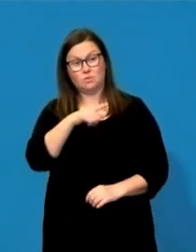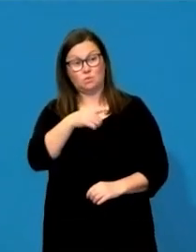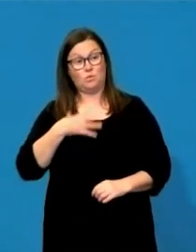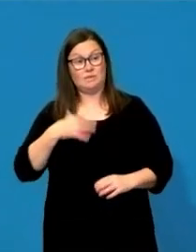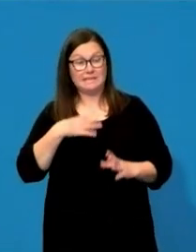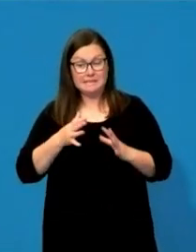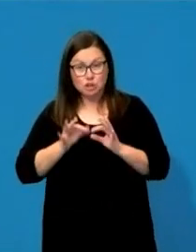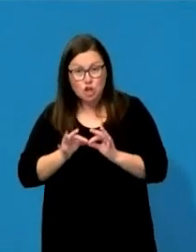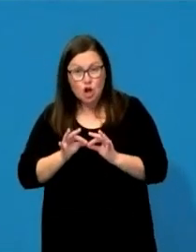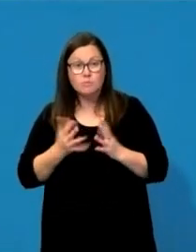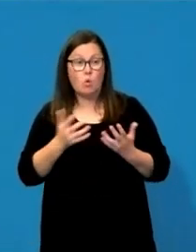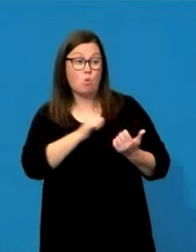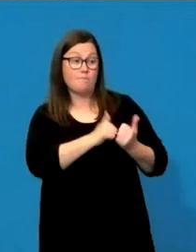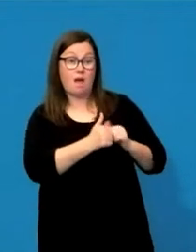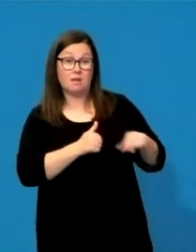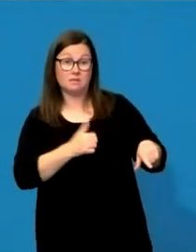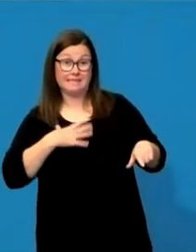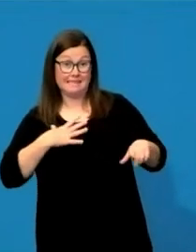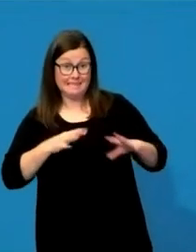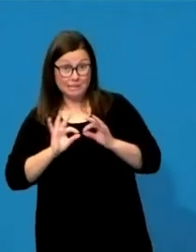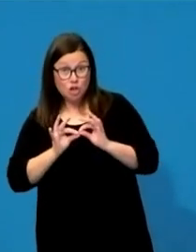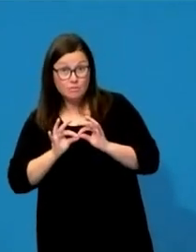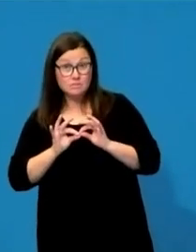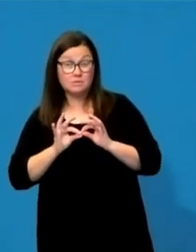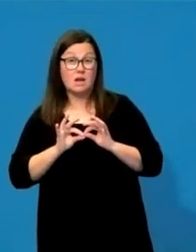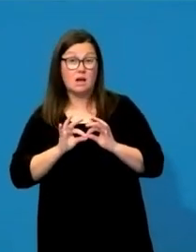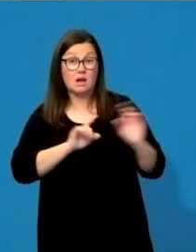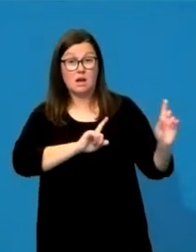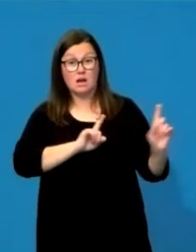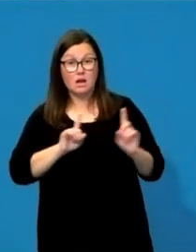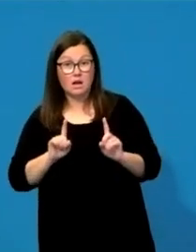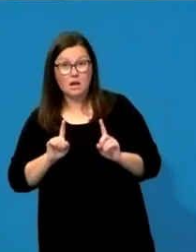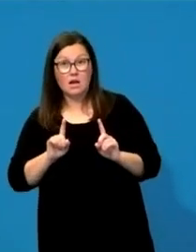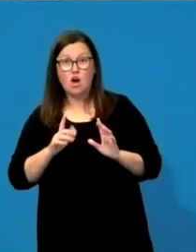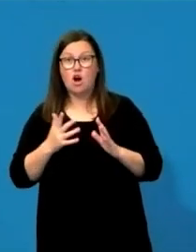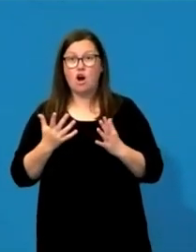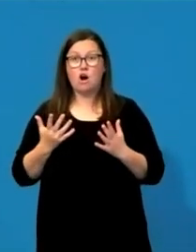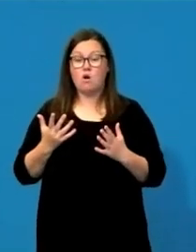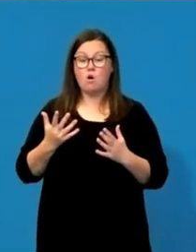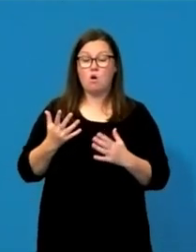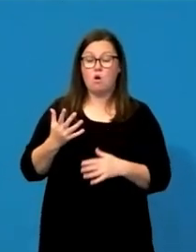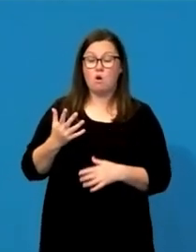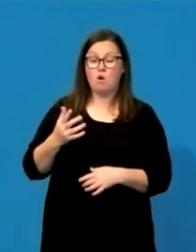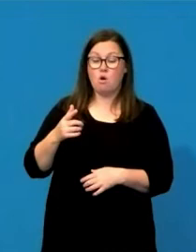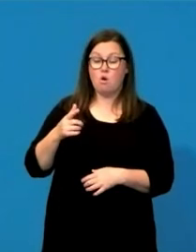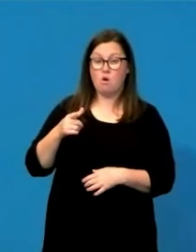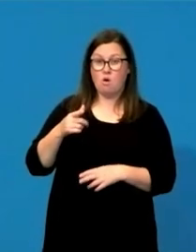partner needed any interpreters to come with you? Or is it on the first time when they first came in or that plan that you were just